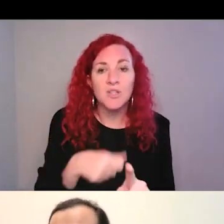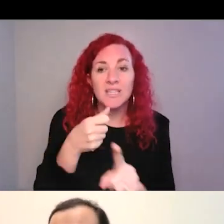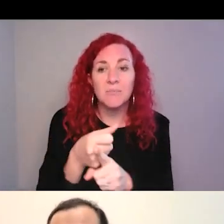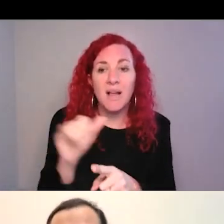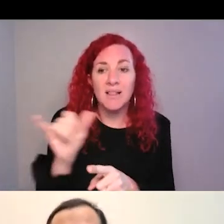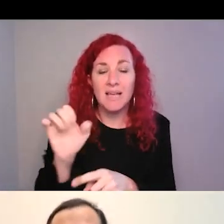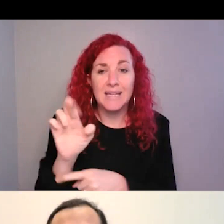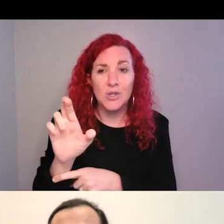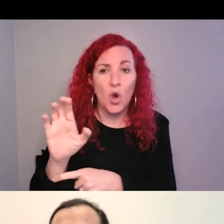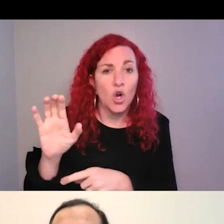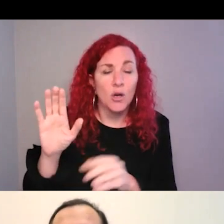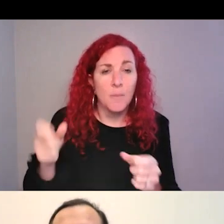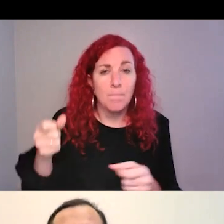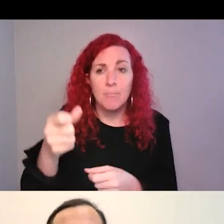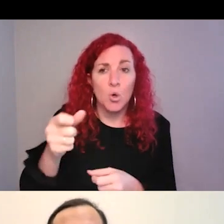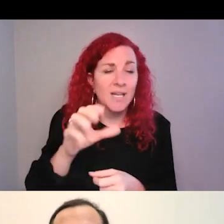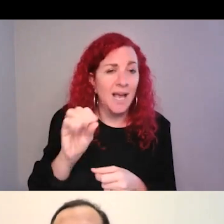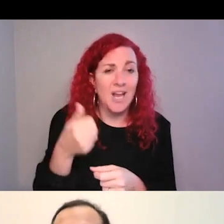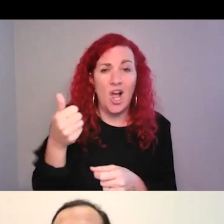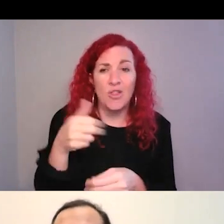BOARDING AND OTHER OUTCOMES.